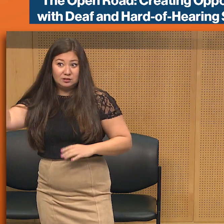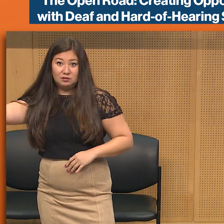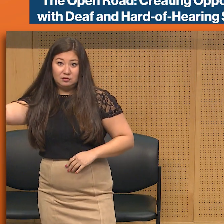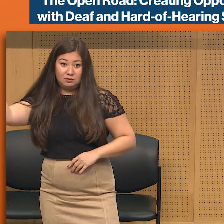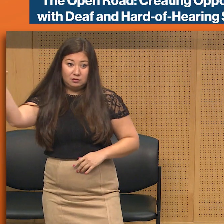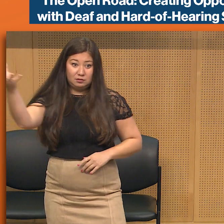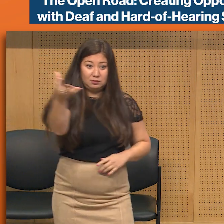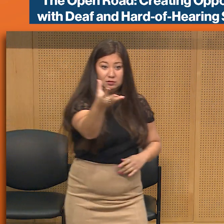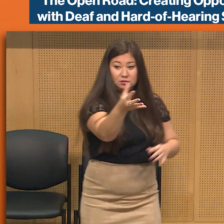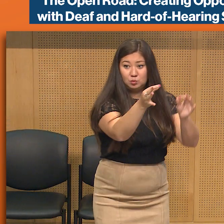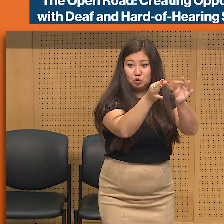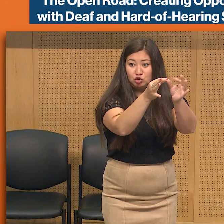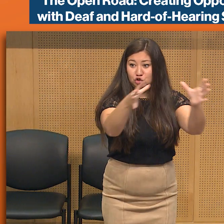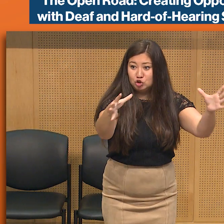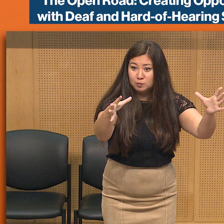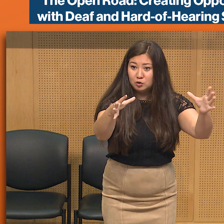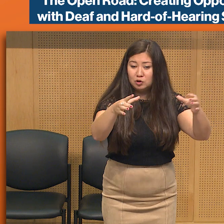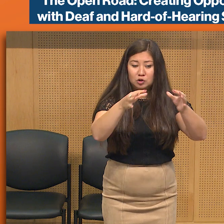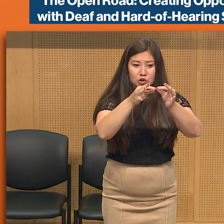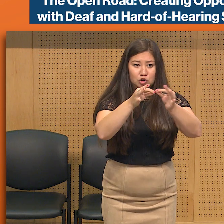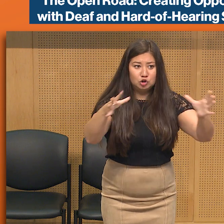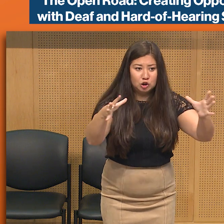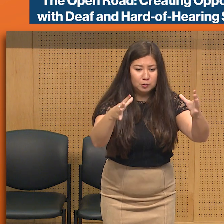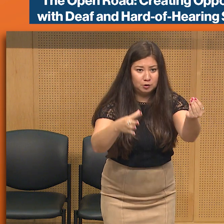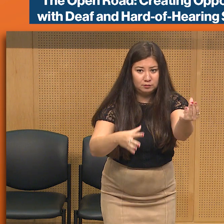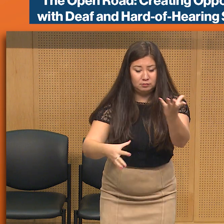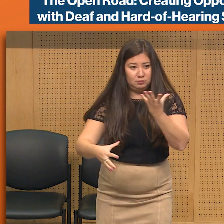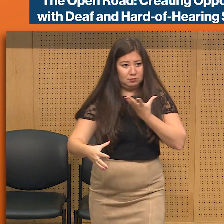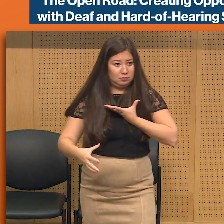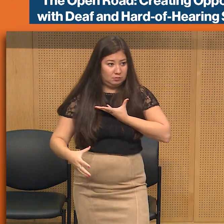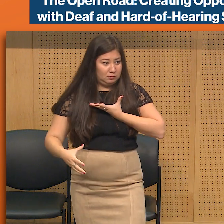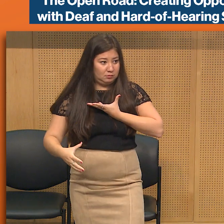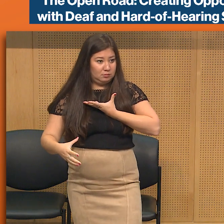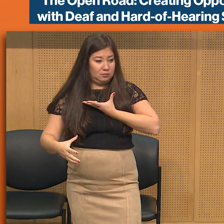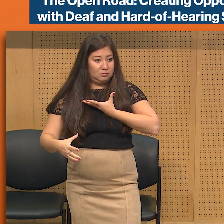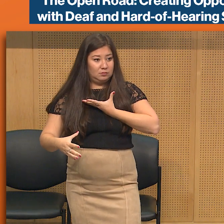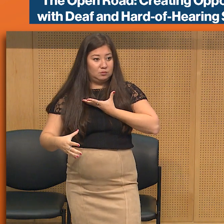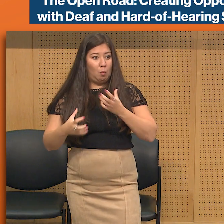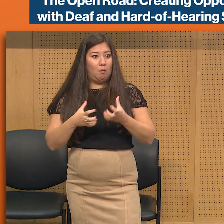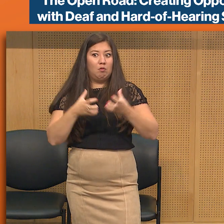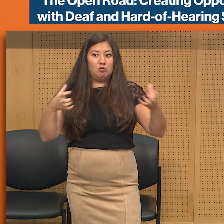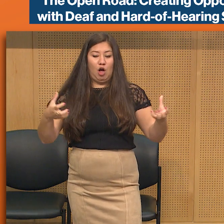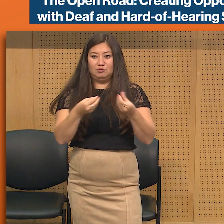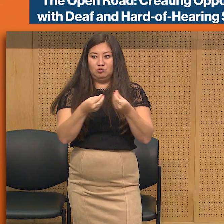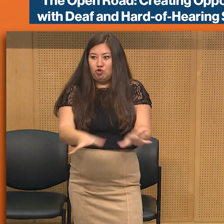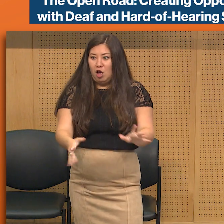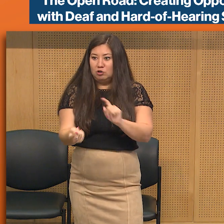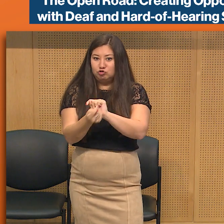So, you have information that's being relayed from a hearing teacher to an ASL interpreter